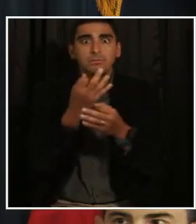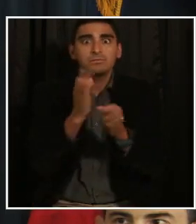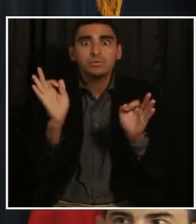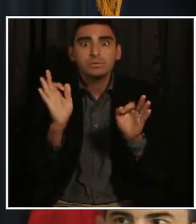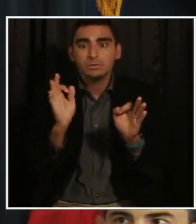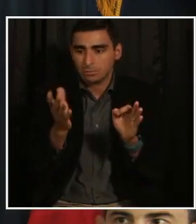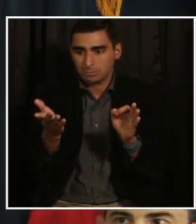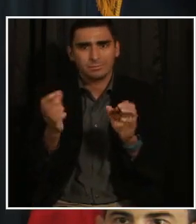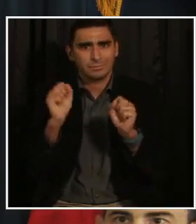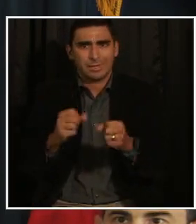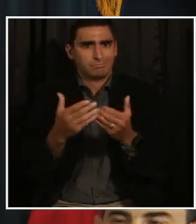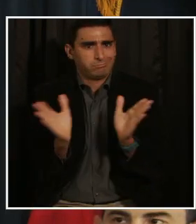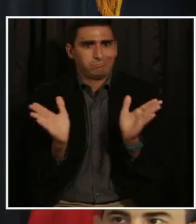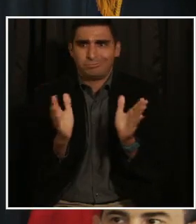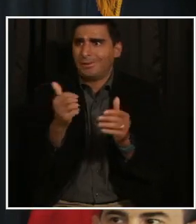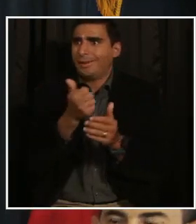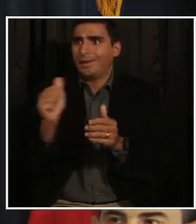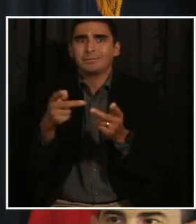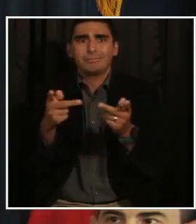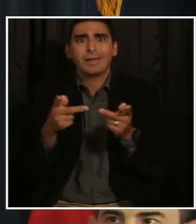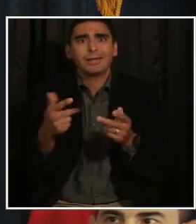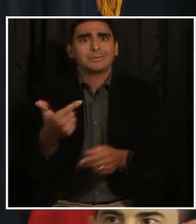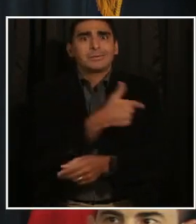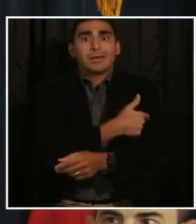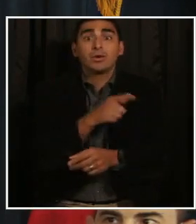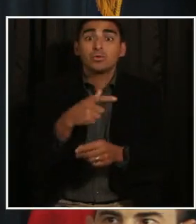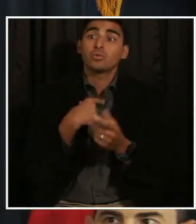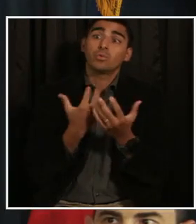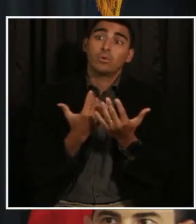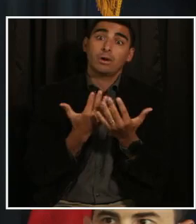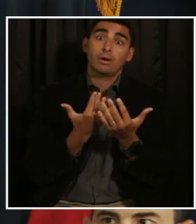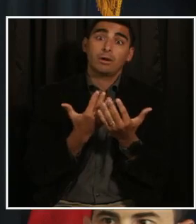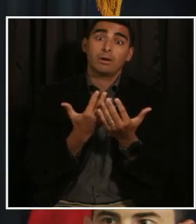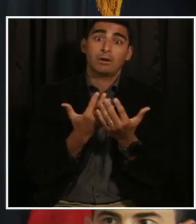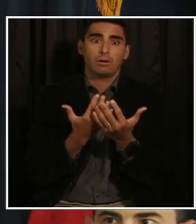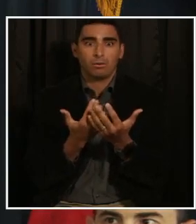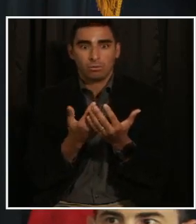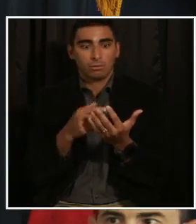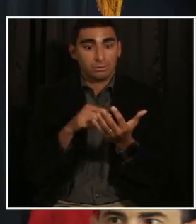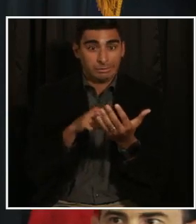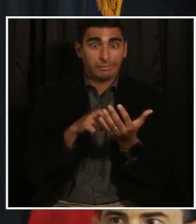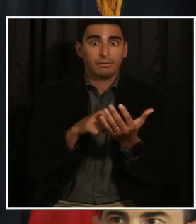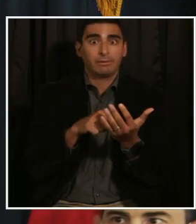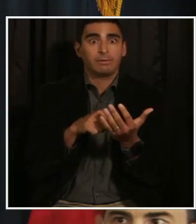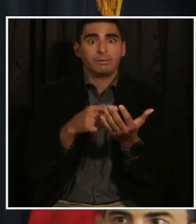and people shouldn't have to wait until their employer or their president